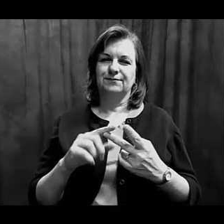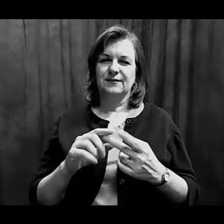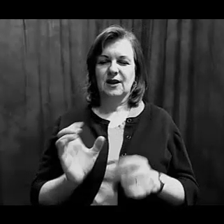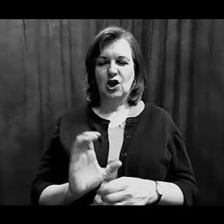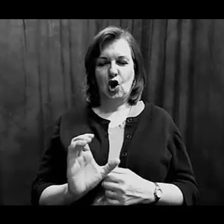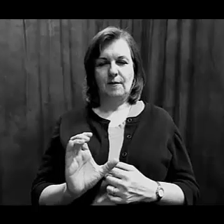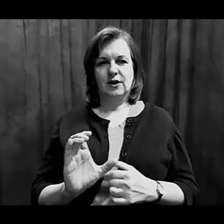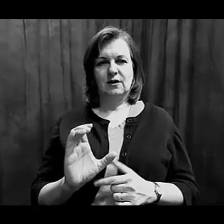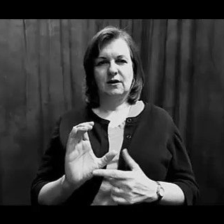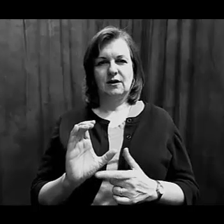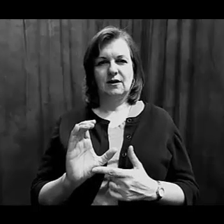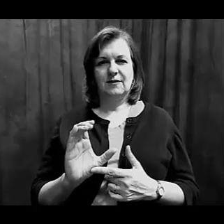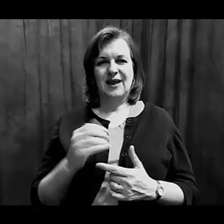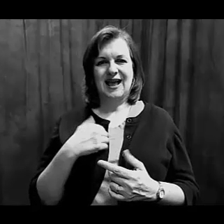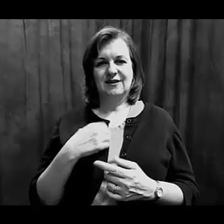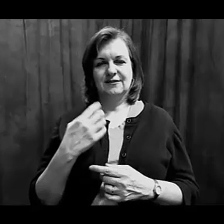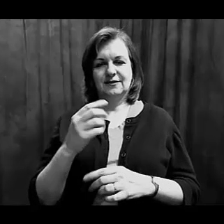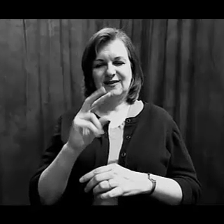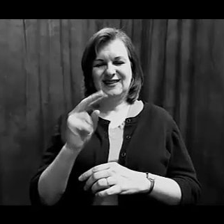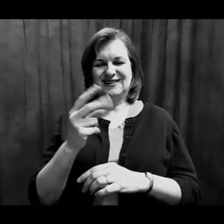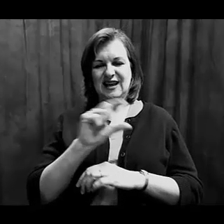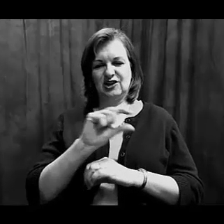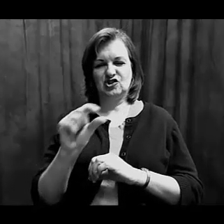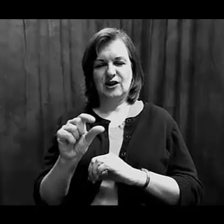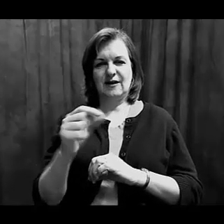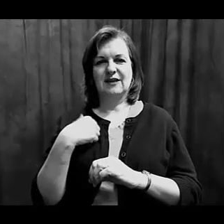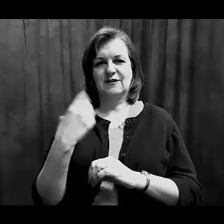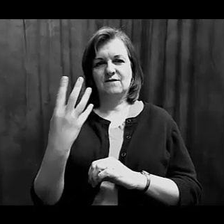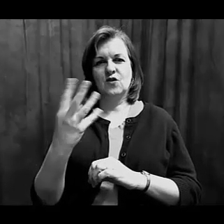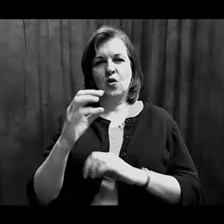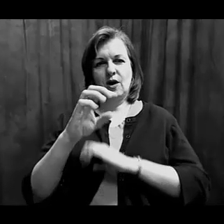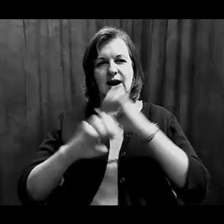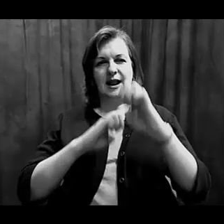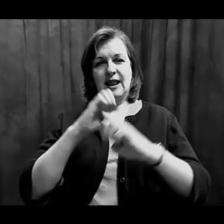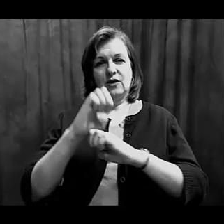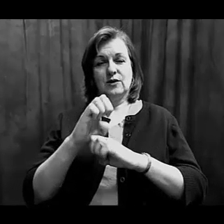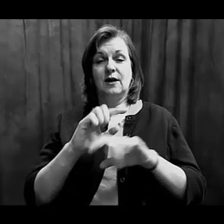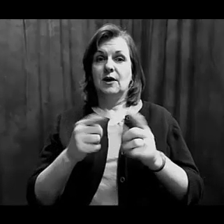compound terrific - carbon we mentioned carbon had 4 electrons on the outside it